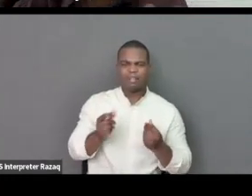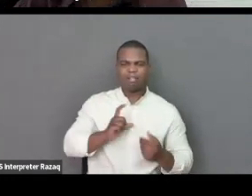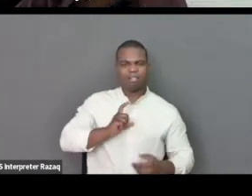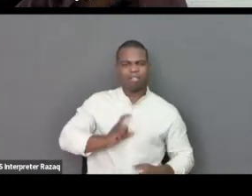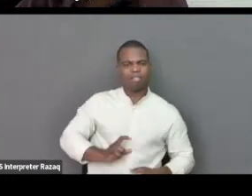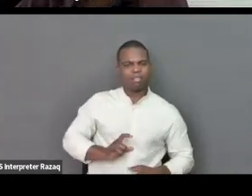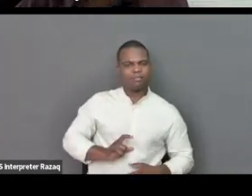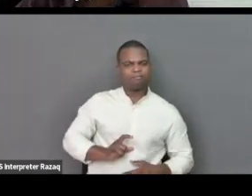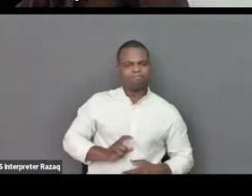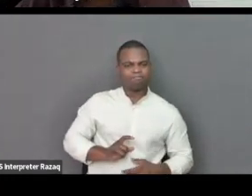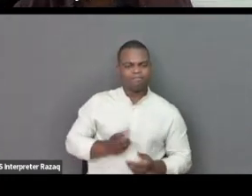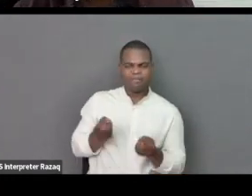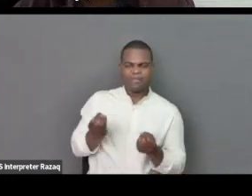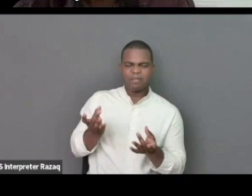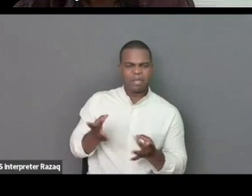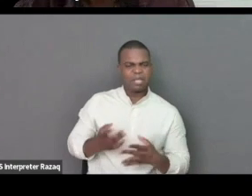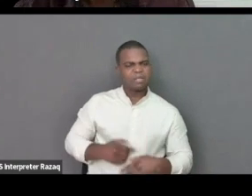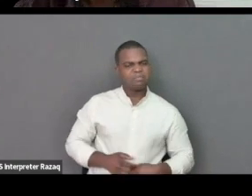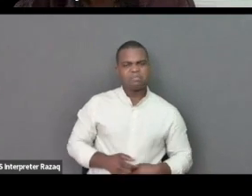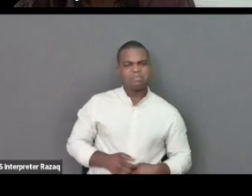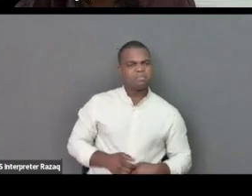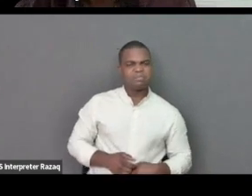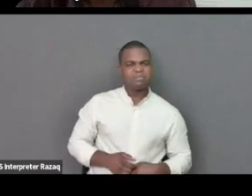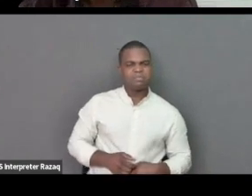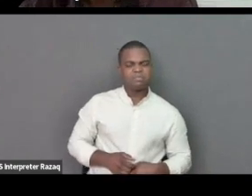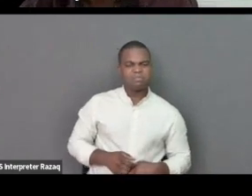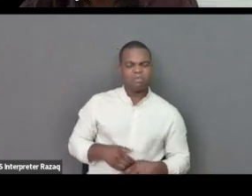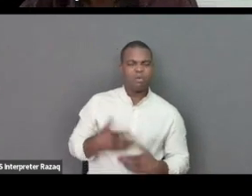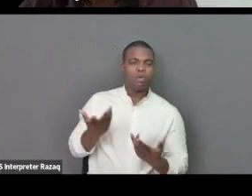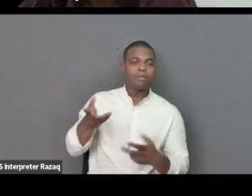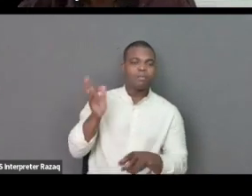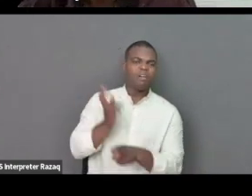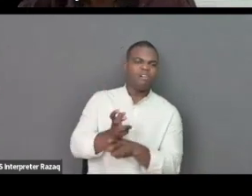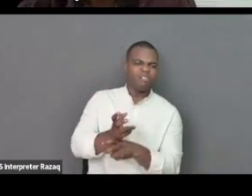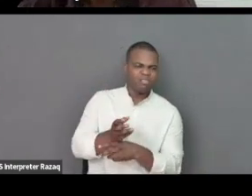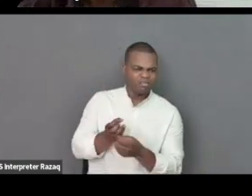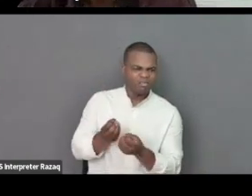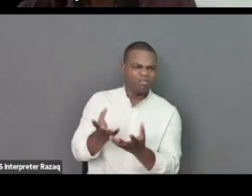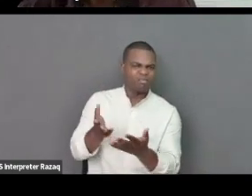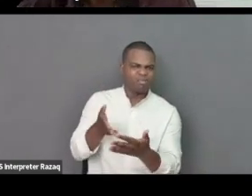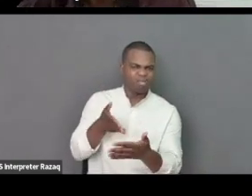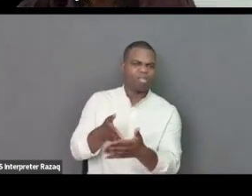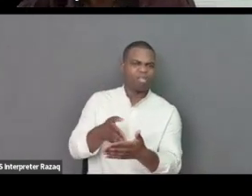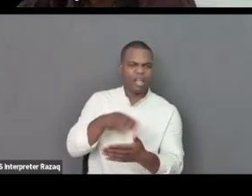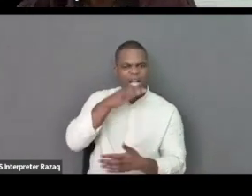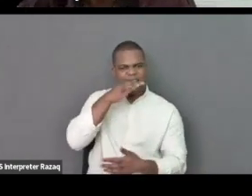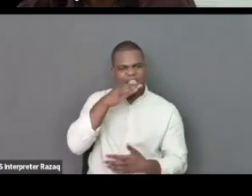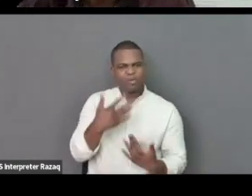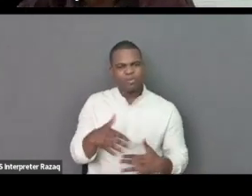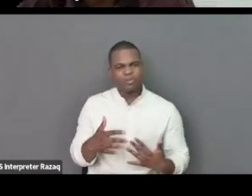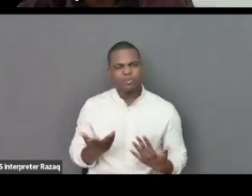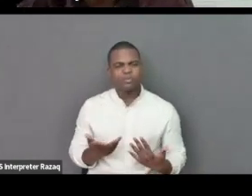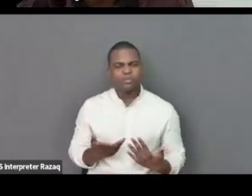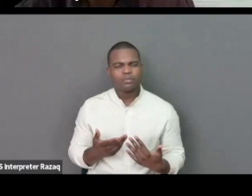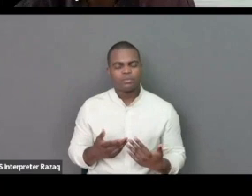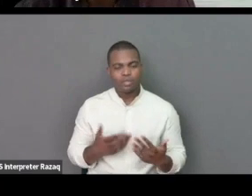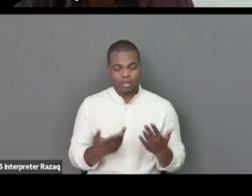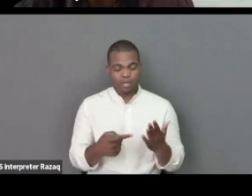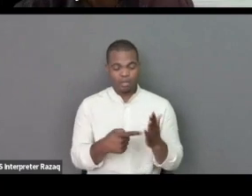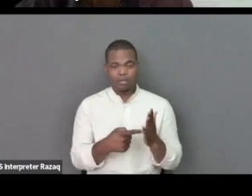difficult. So, here, the curriculum aims to kind of map them and, where it's possible, to provide alternative